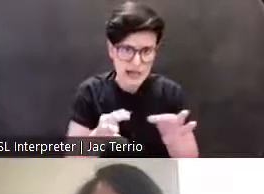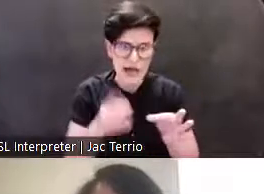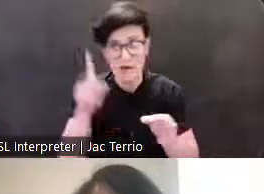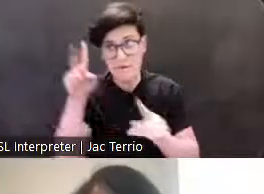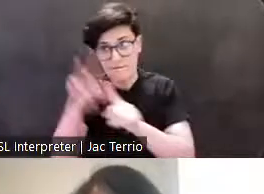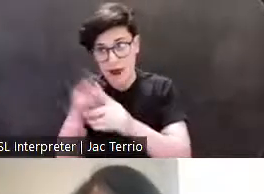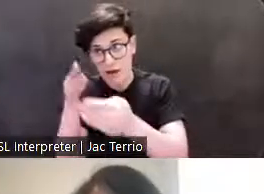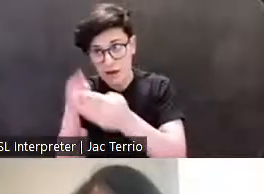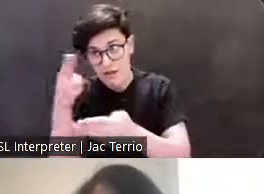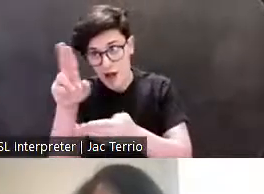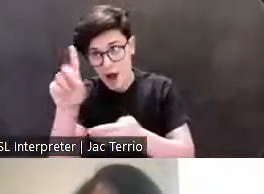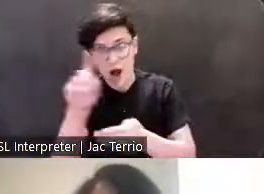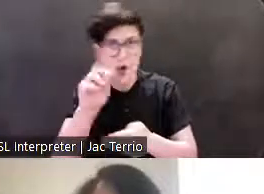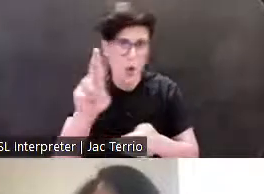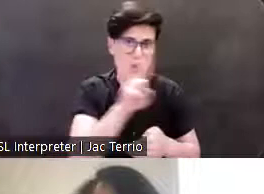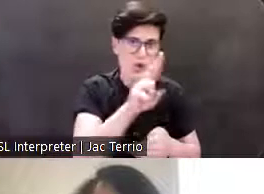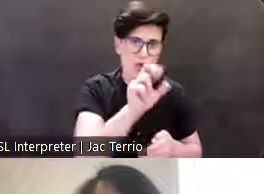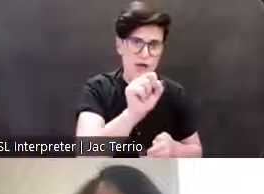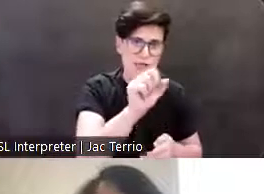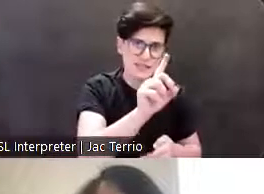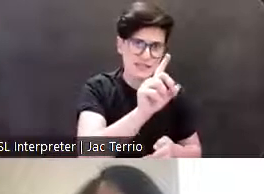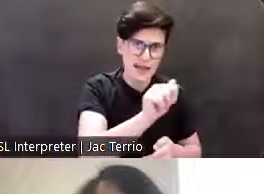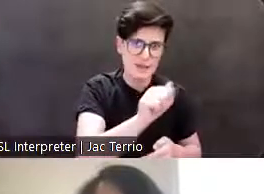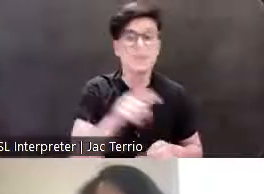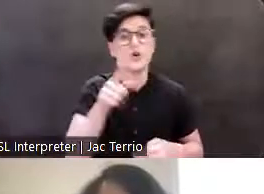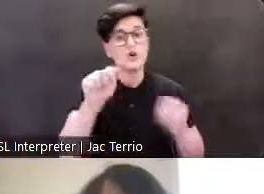Also you can file a complaint with the state of Connecticut commission on human rights.